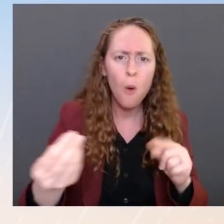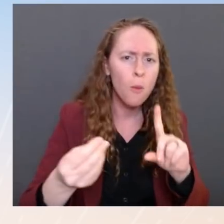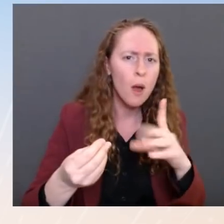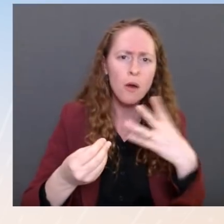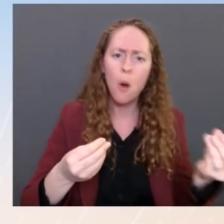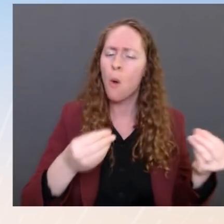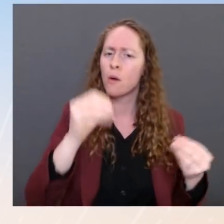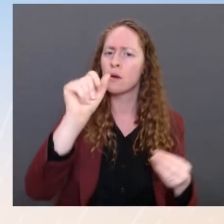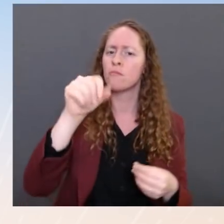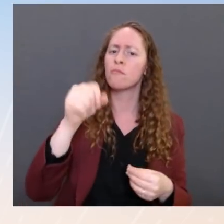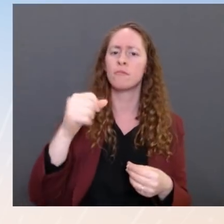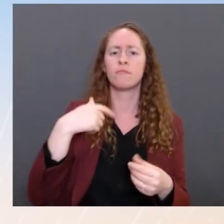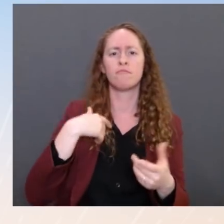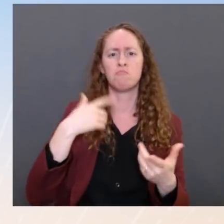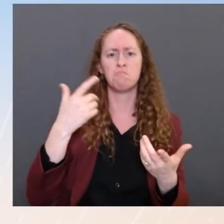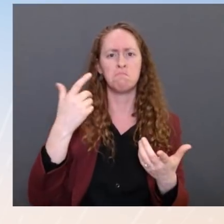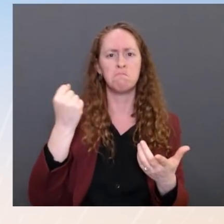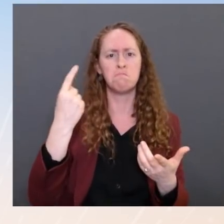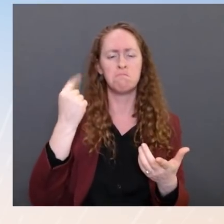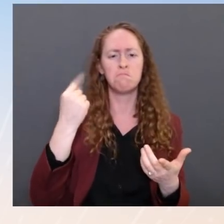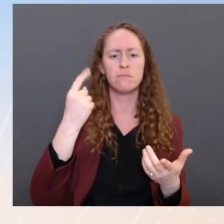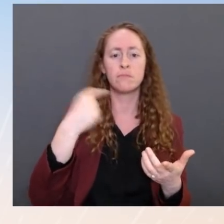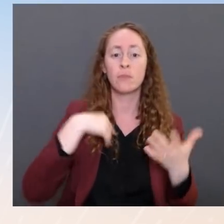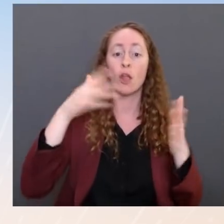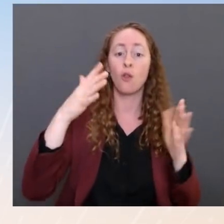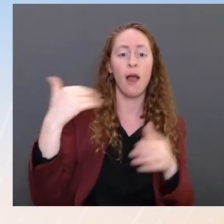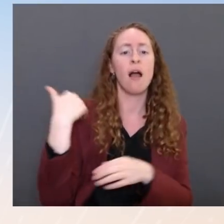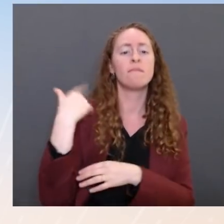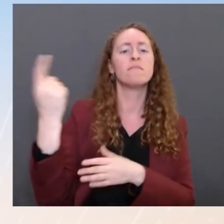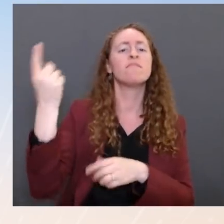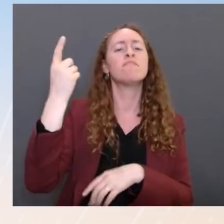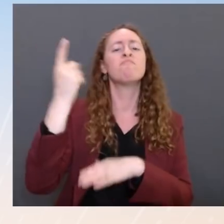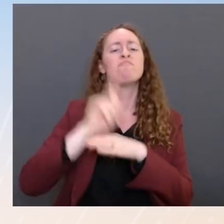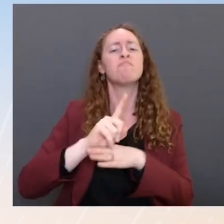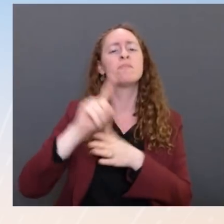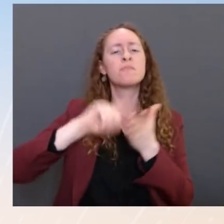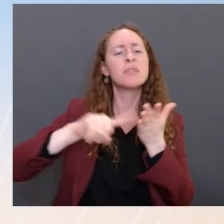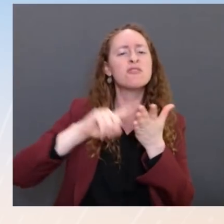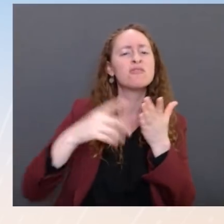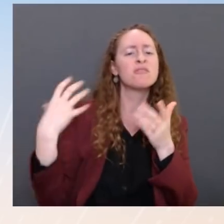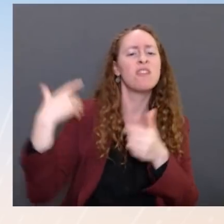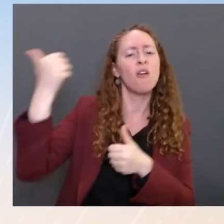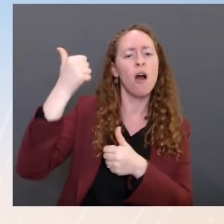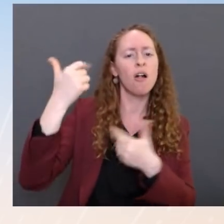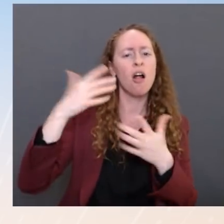to promptly pass the bill as it stands. We feel what's in there is sufficient. The Press: And one other thing that was left out of it, at least in the House,